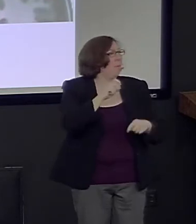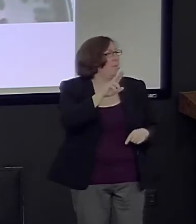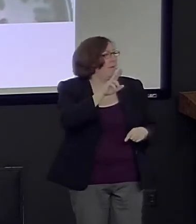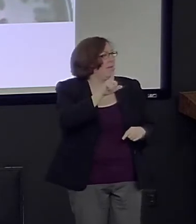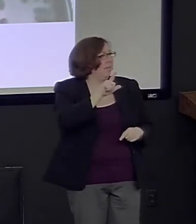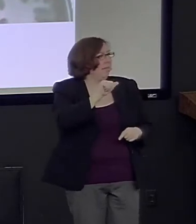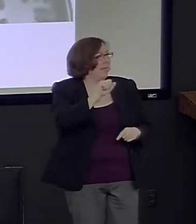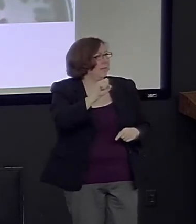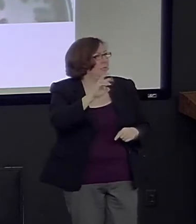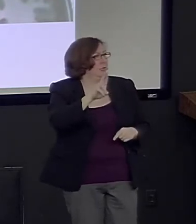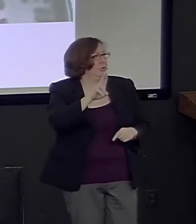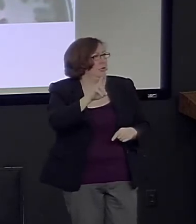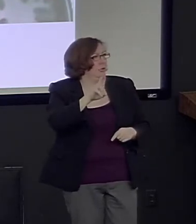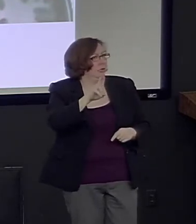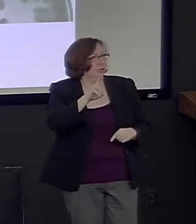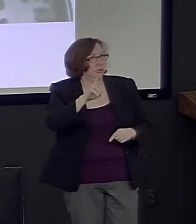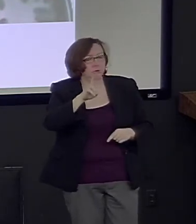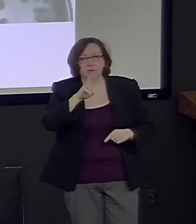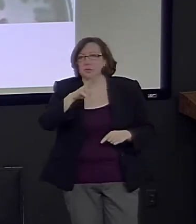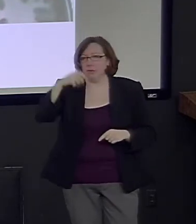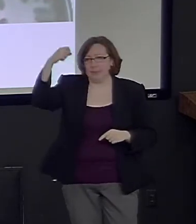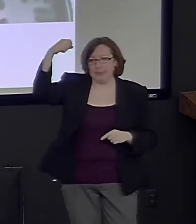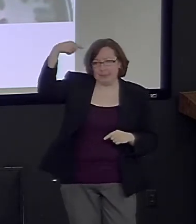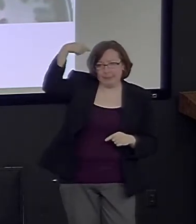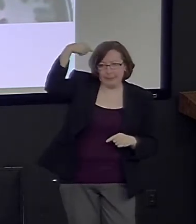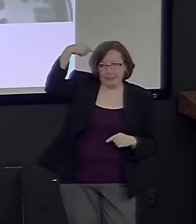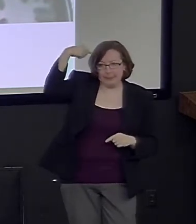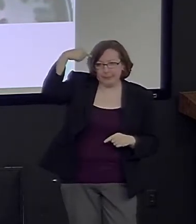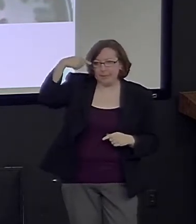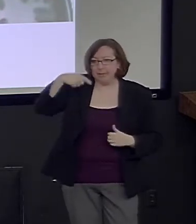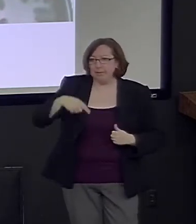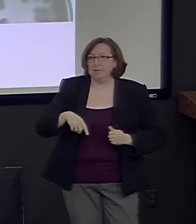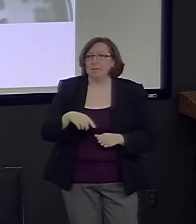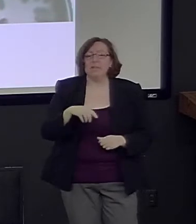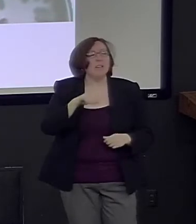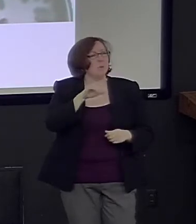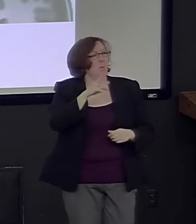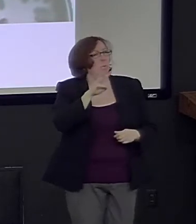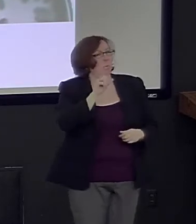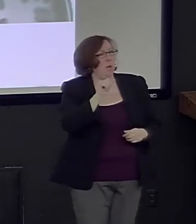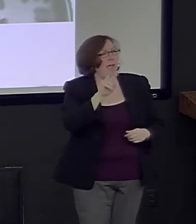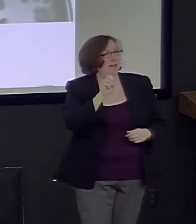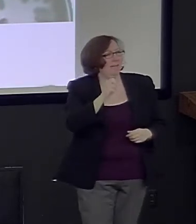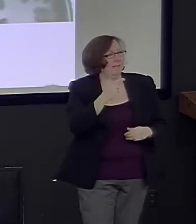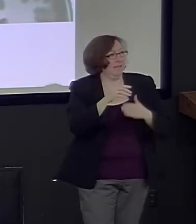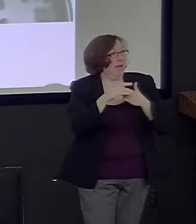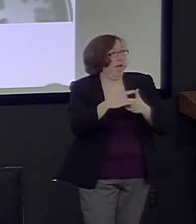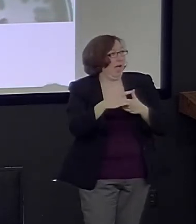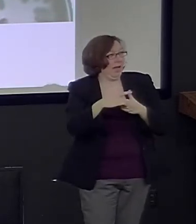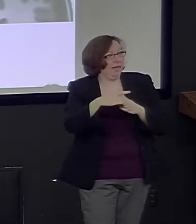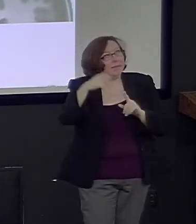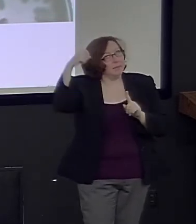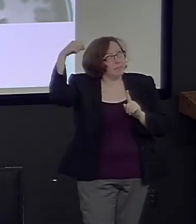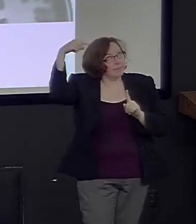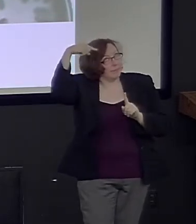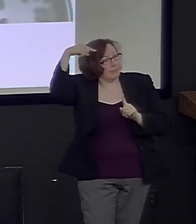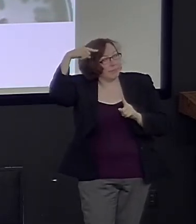the wave guide that brings it to the emitter actually. And the wavelengths are 780,